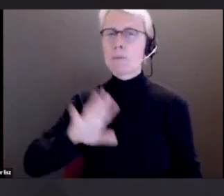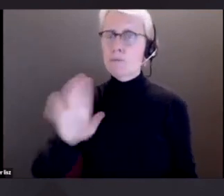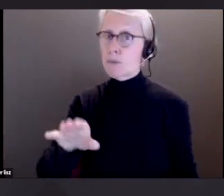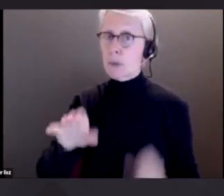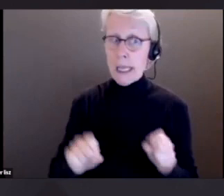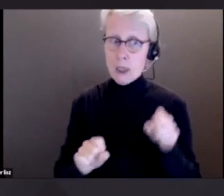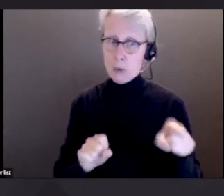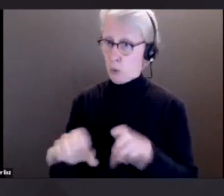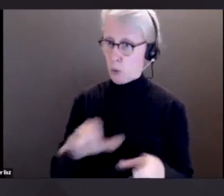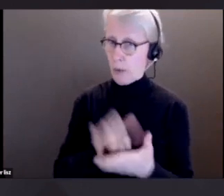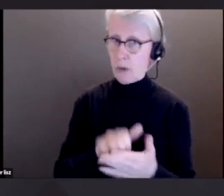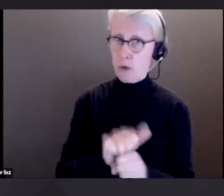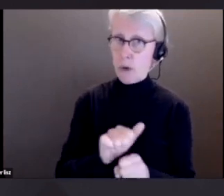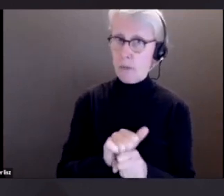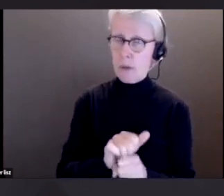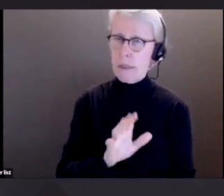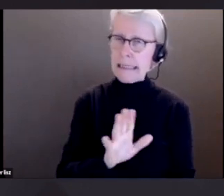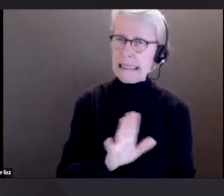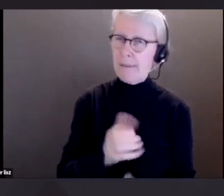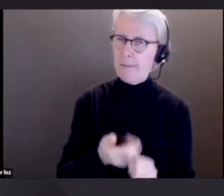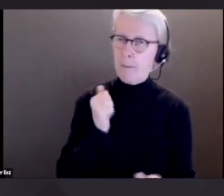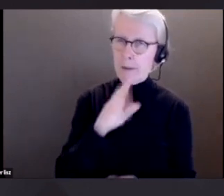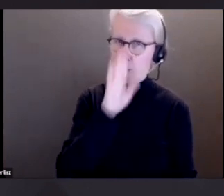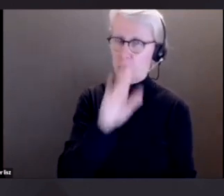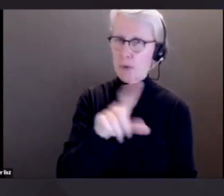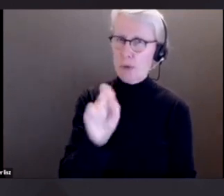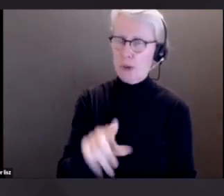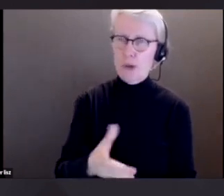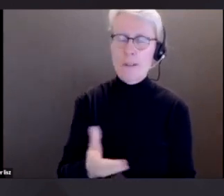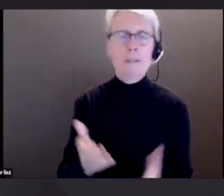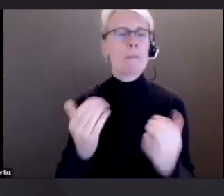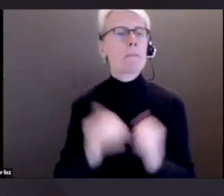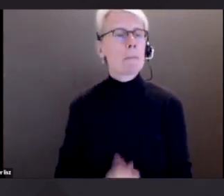And last but not least, you may also consider non-traditional approaches